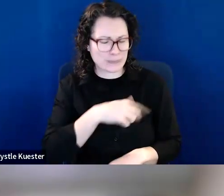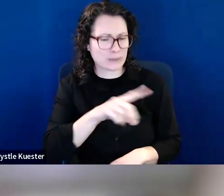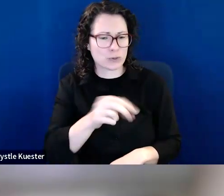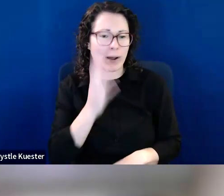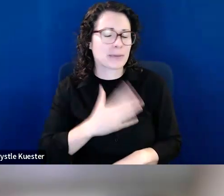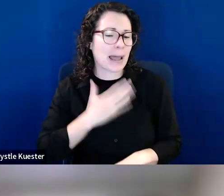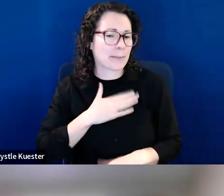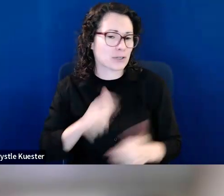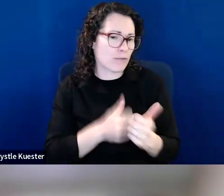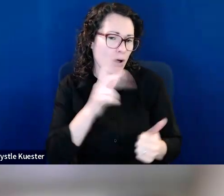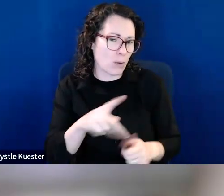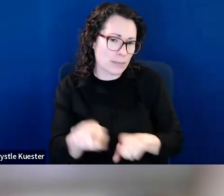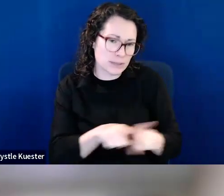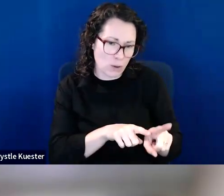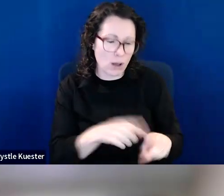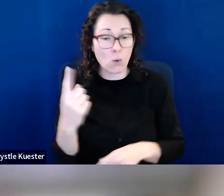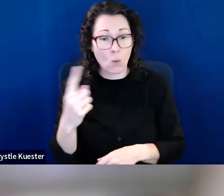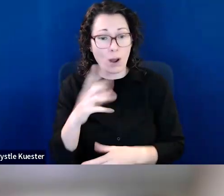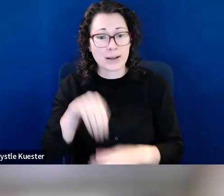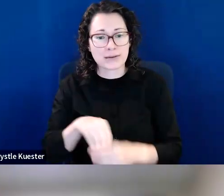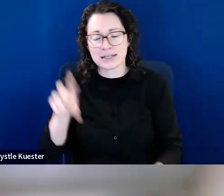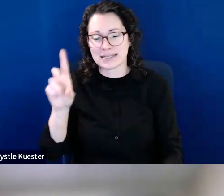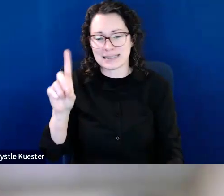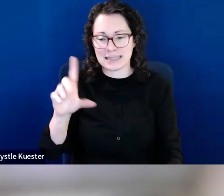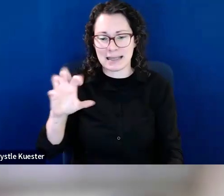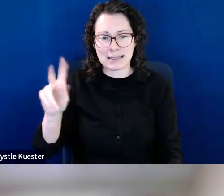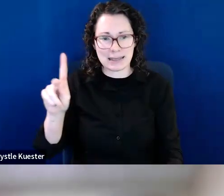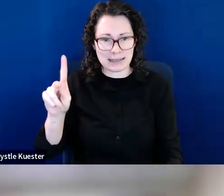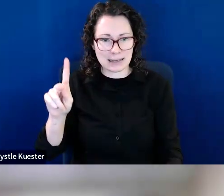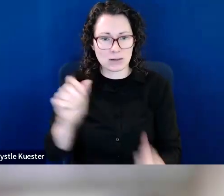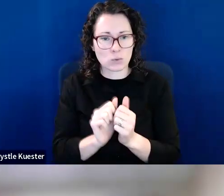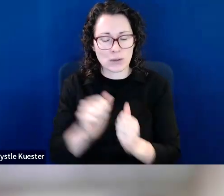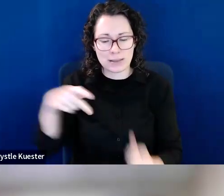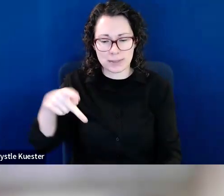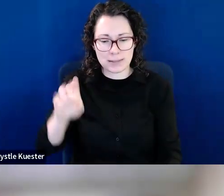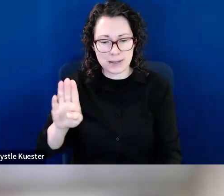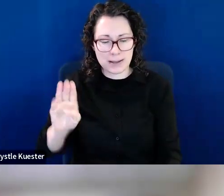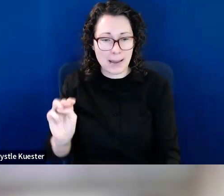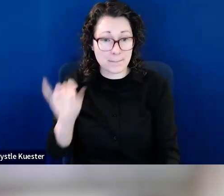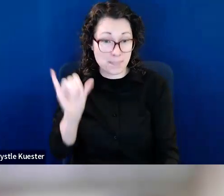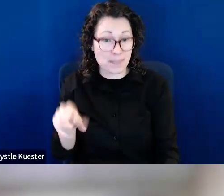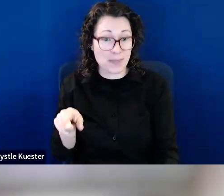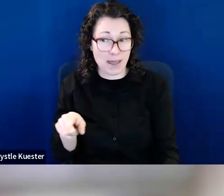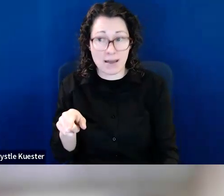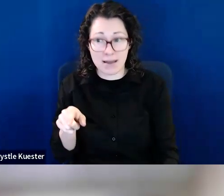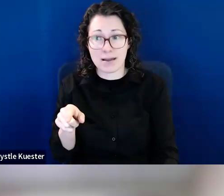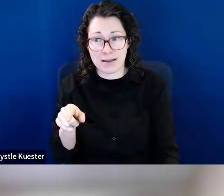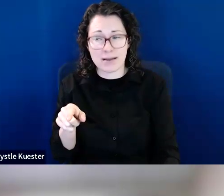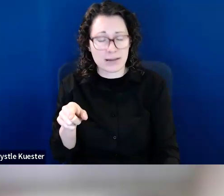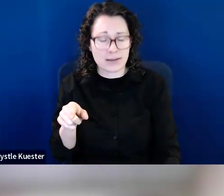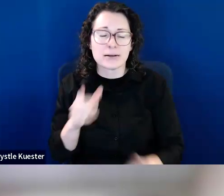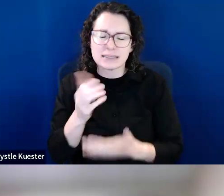well. We one of them including dellinking with um PBMs and and several other policy reviews.